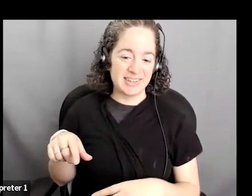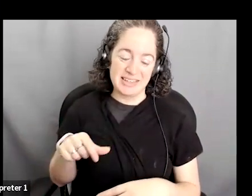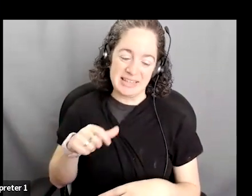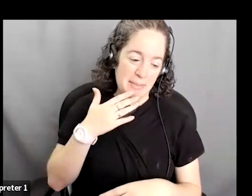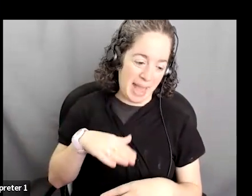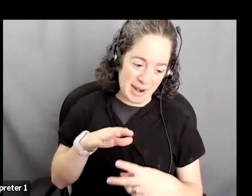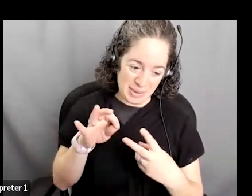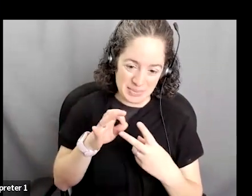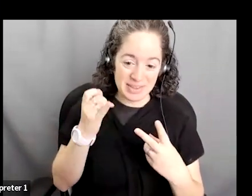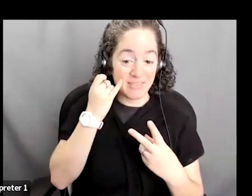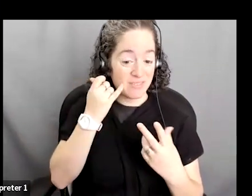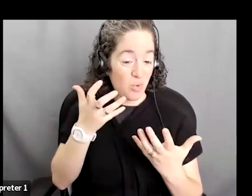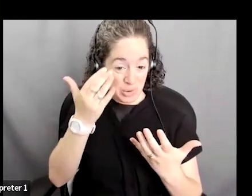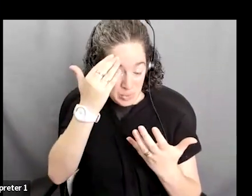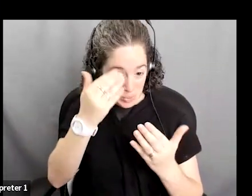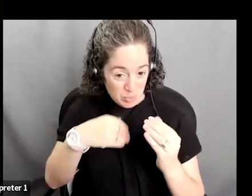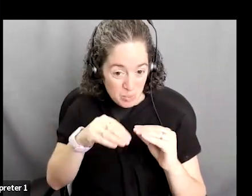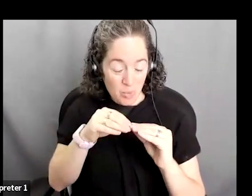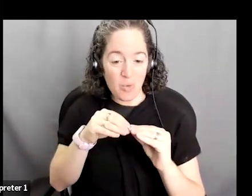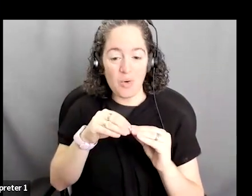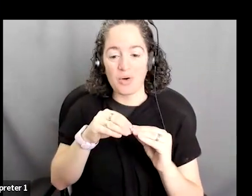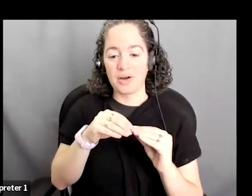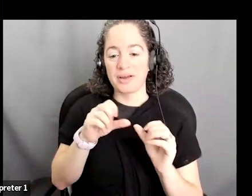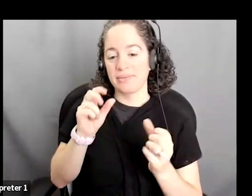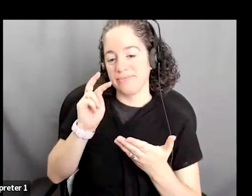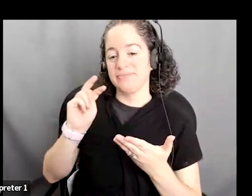If you want to learn more, go to overlyfactsheet.com.